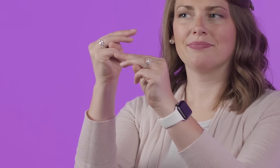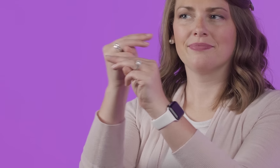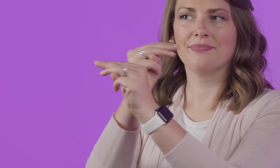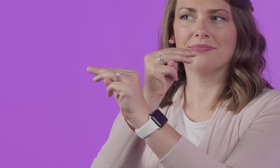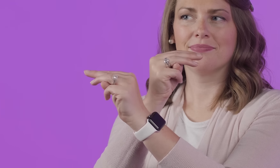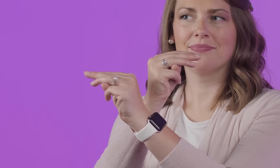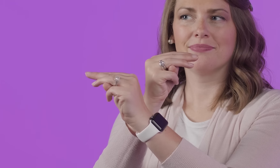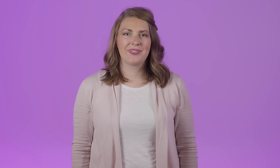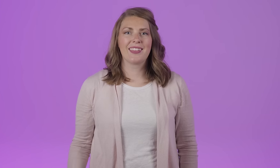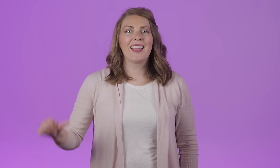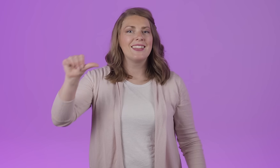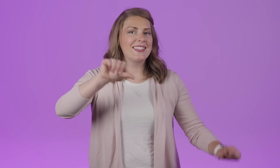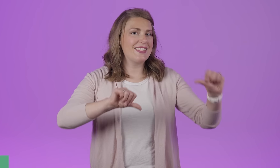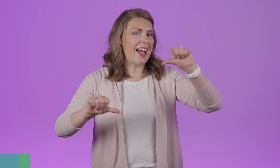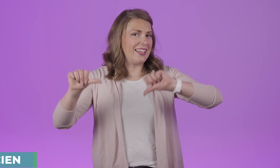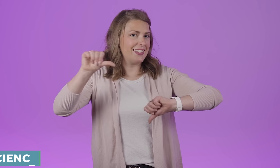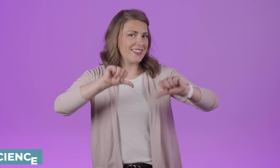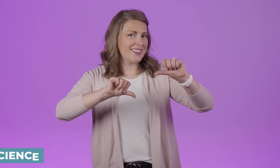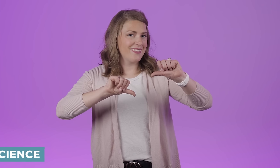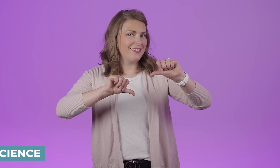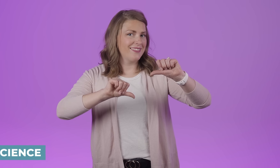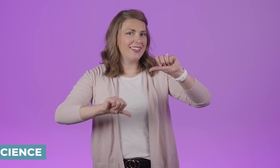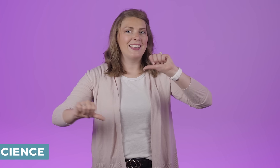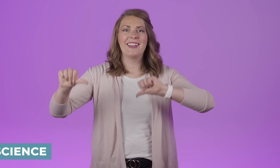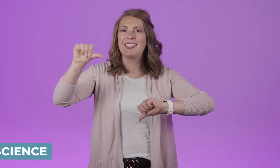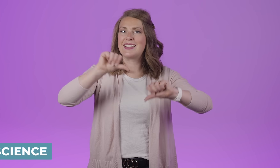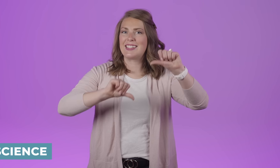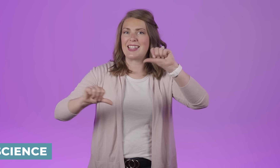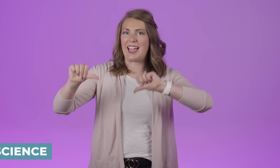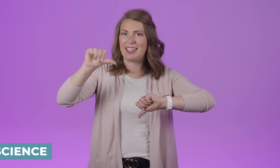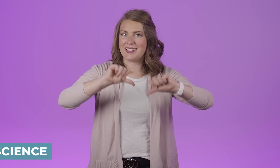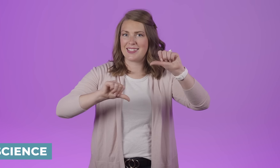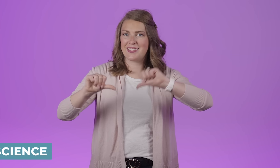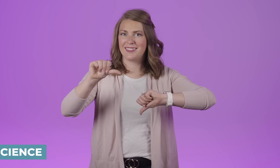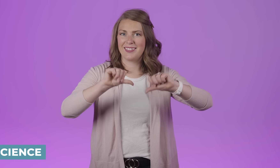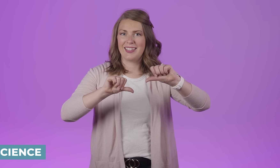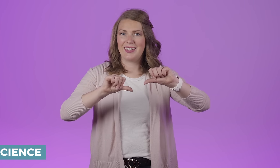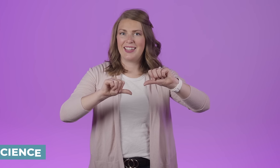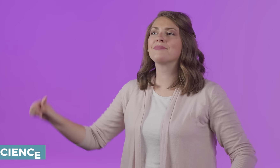Math. Science.